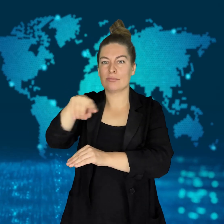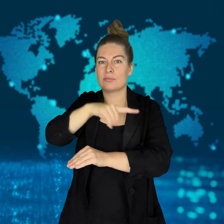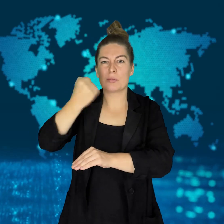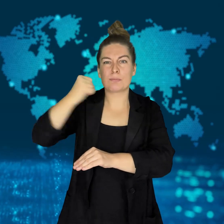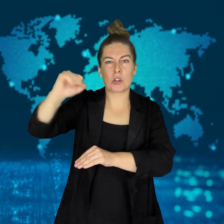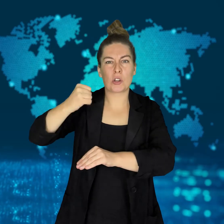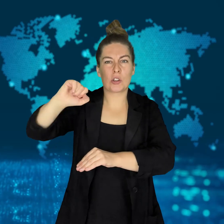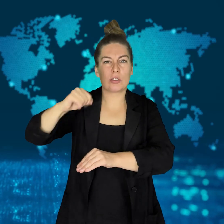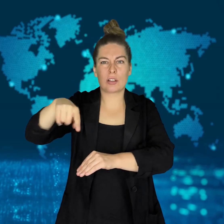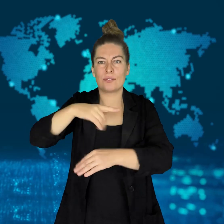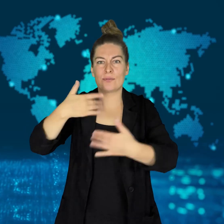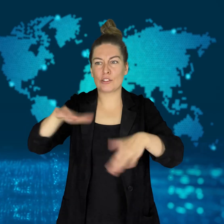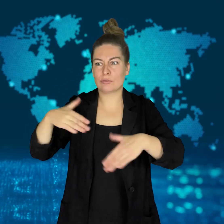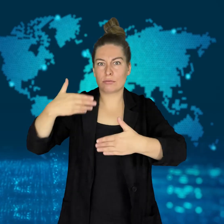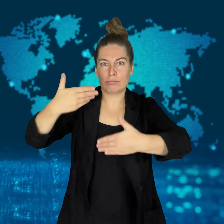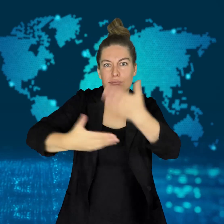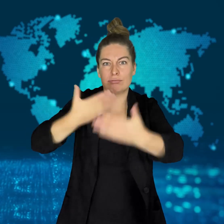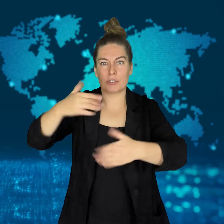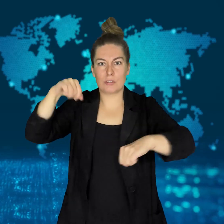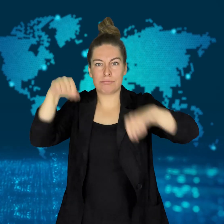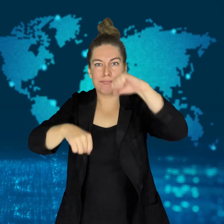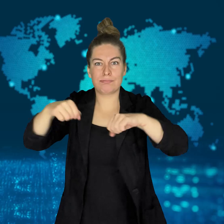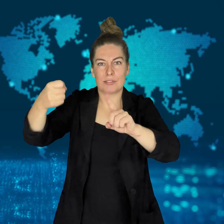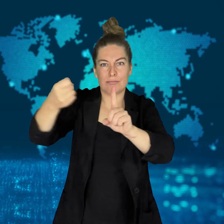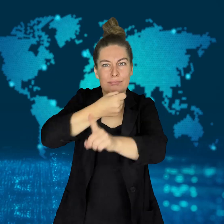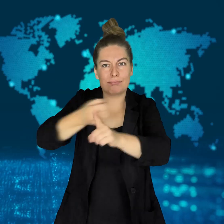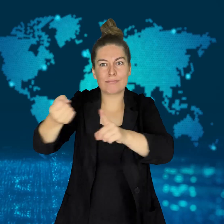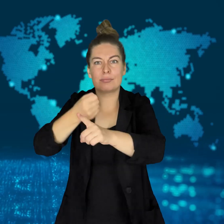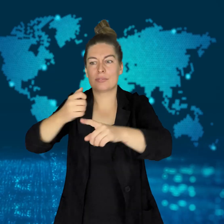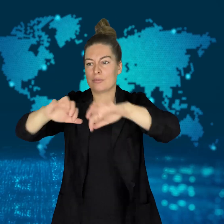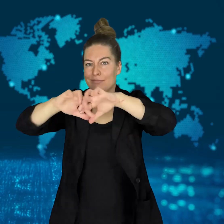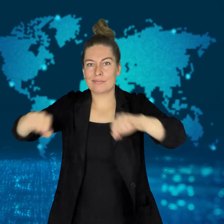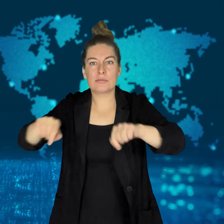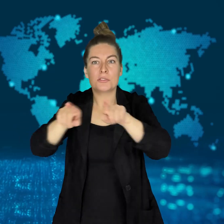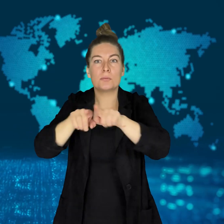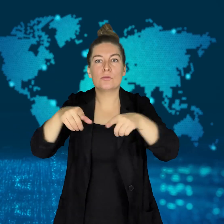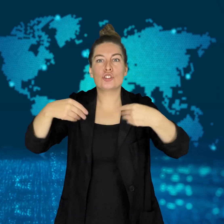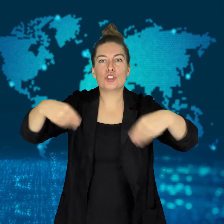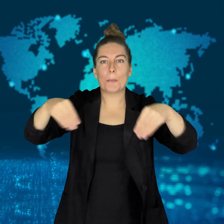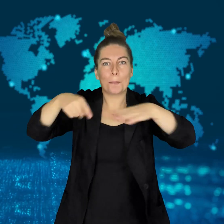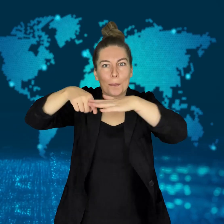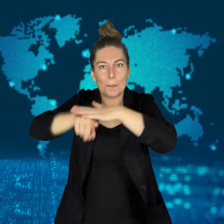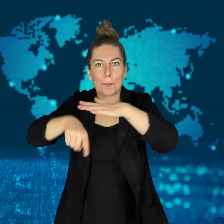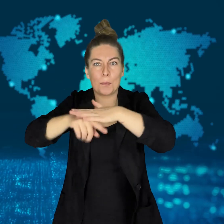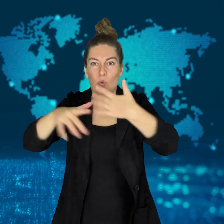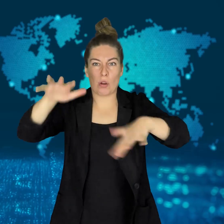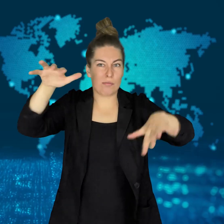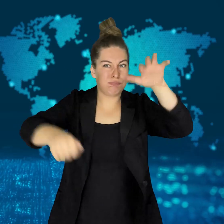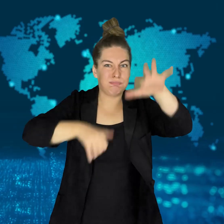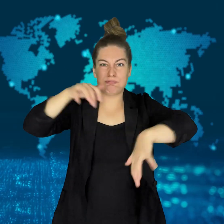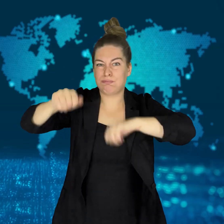looting stores and setting fire to cars and buses.